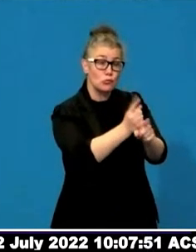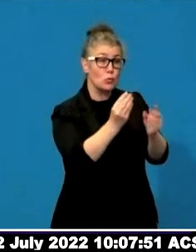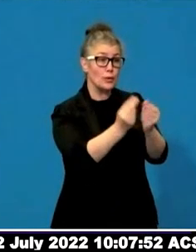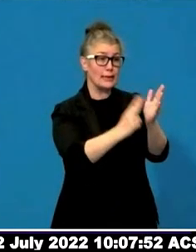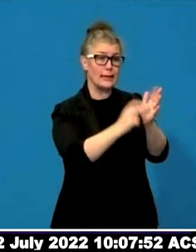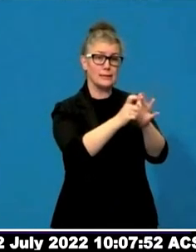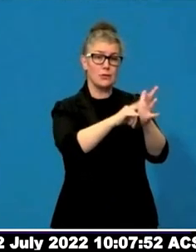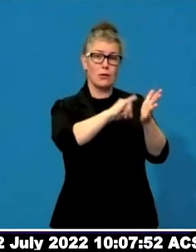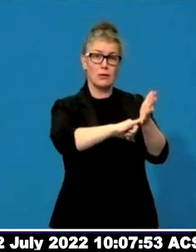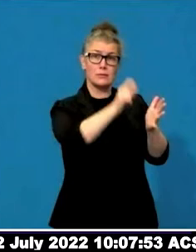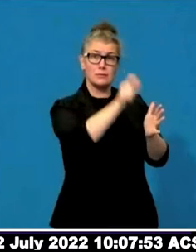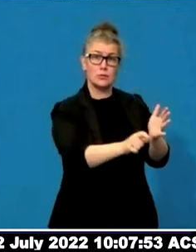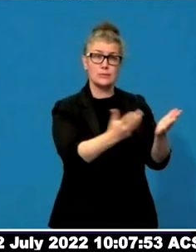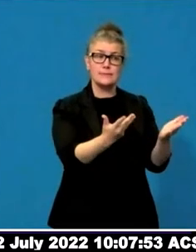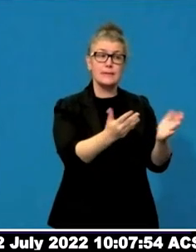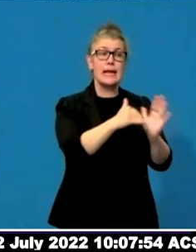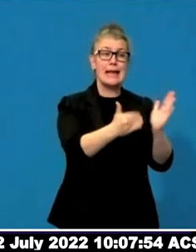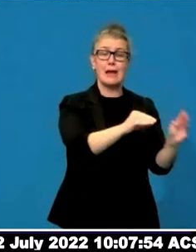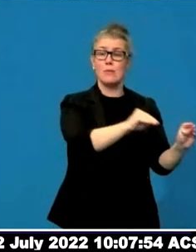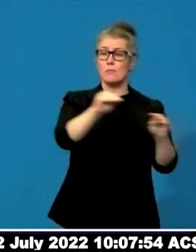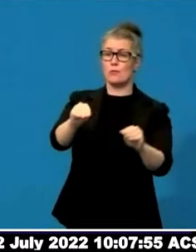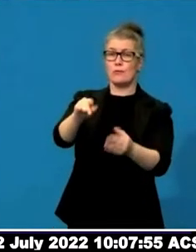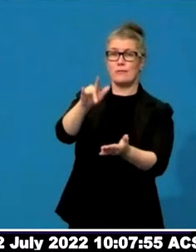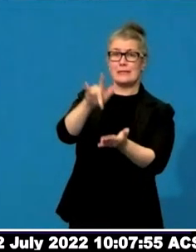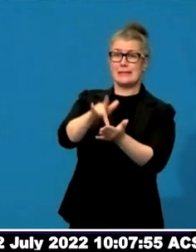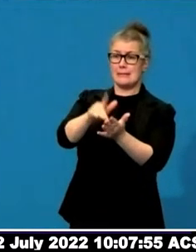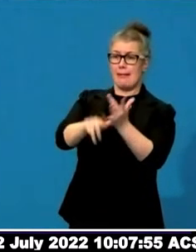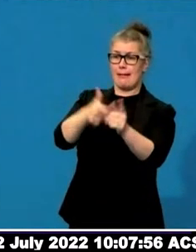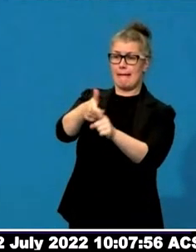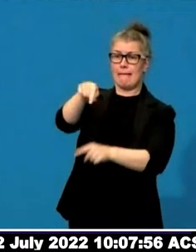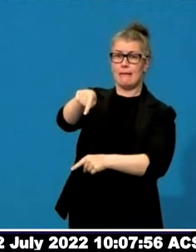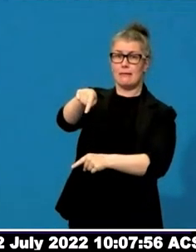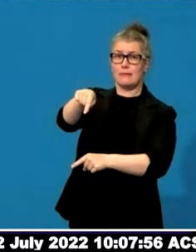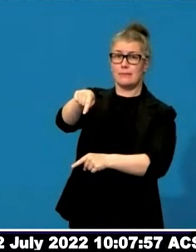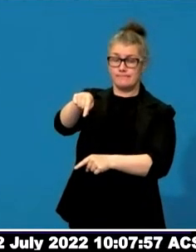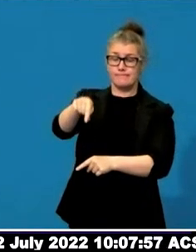you have to go to the Centrelink office. Em is nodding. And in Tennant Creek,